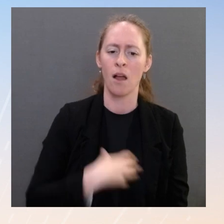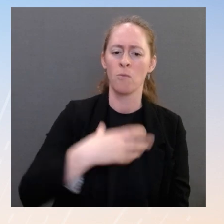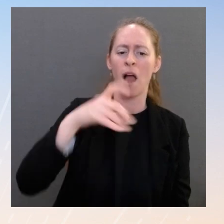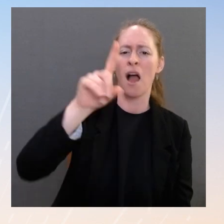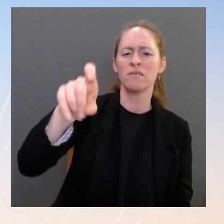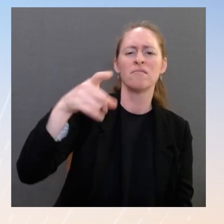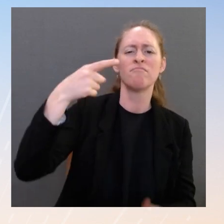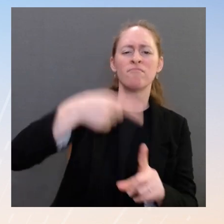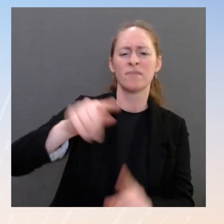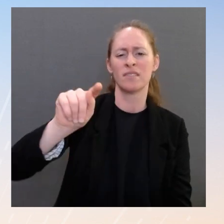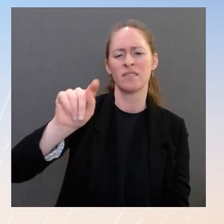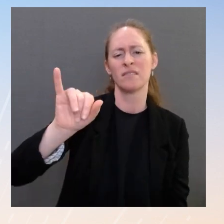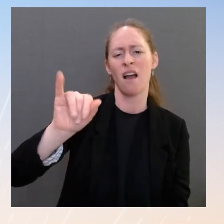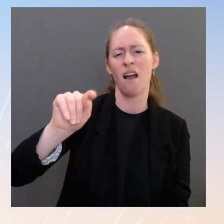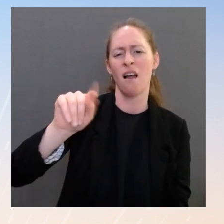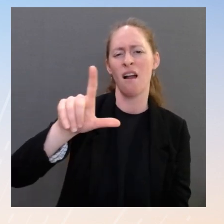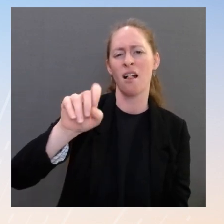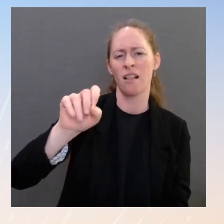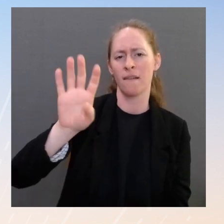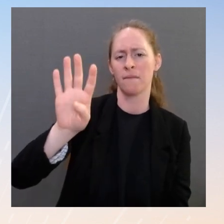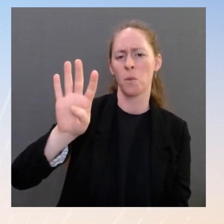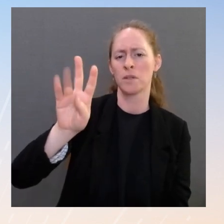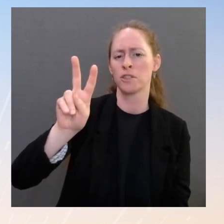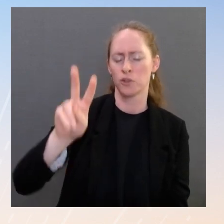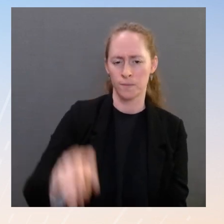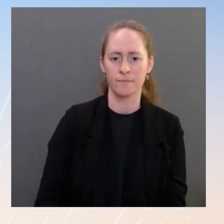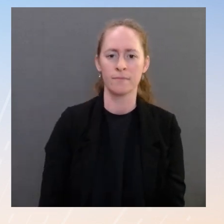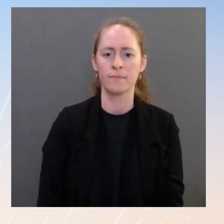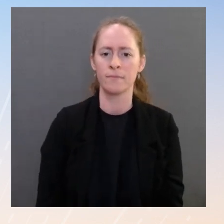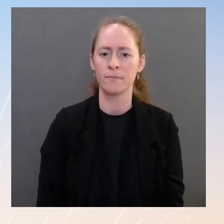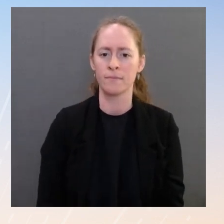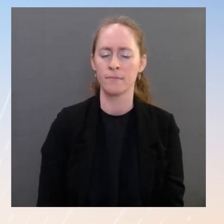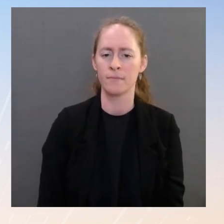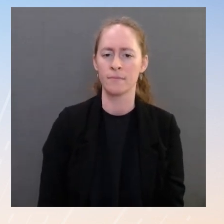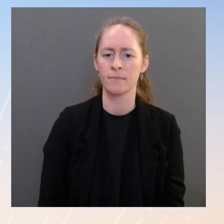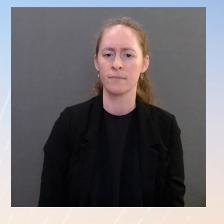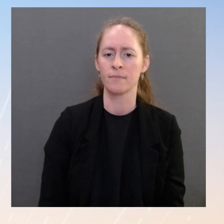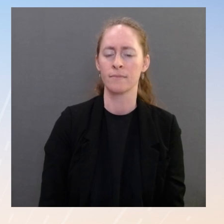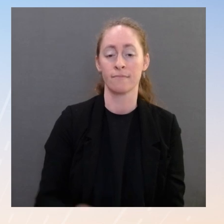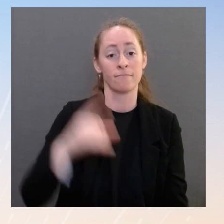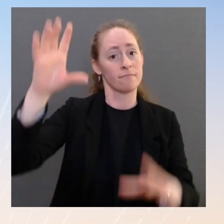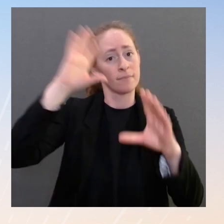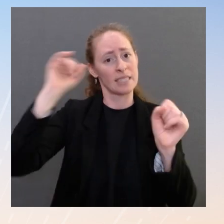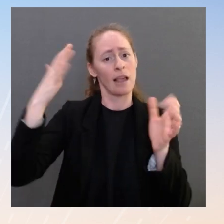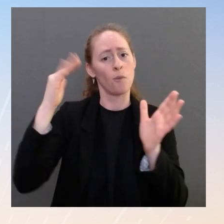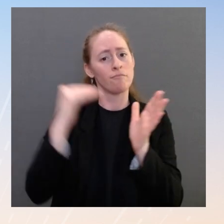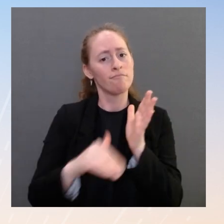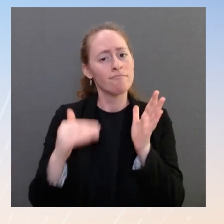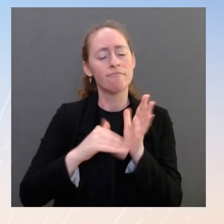You answered the first part of it. We've heard the President say over and over again that he has never spoken to his son about his business dealings.